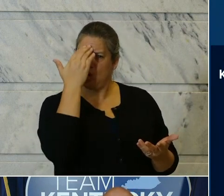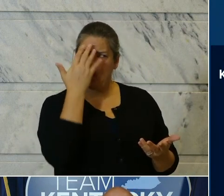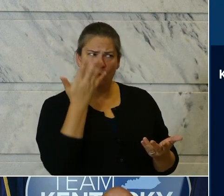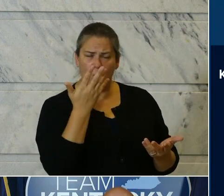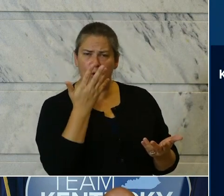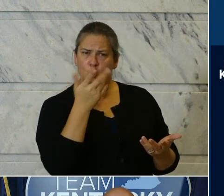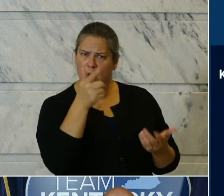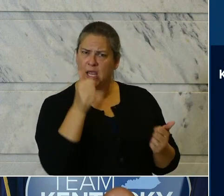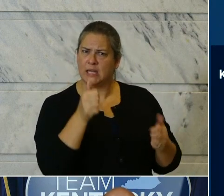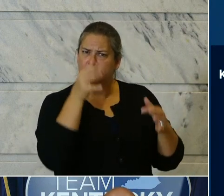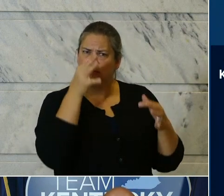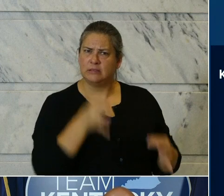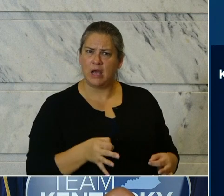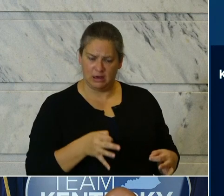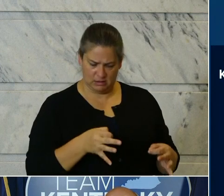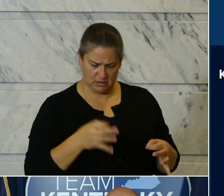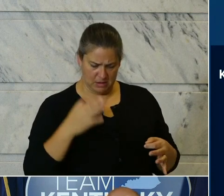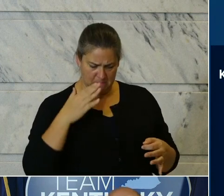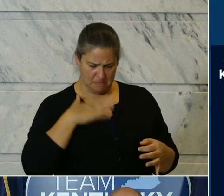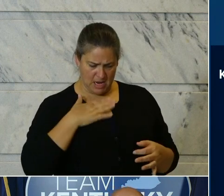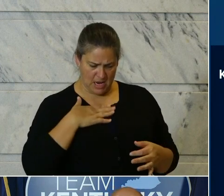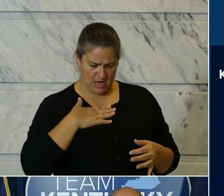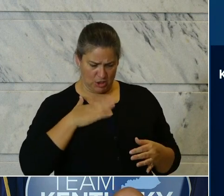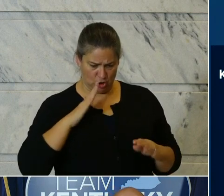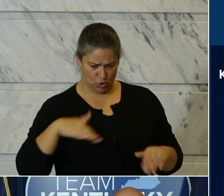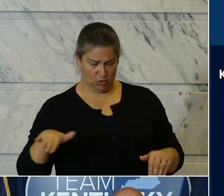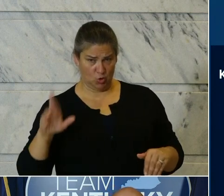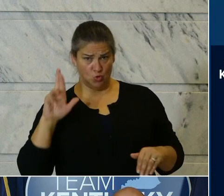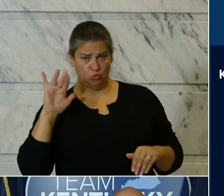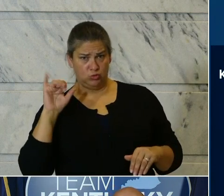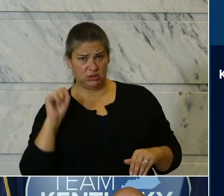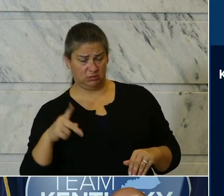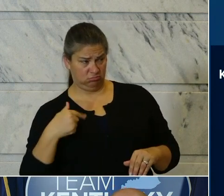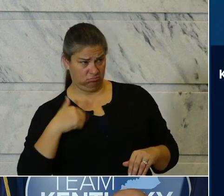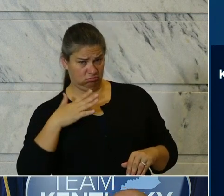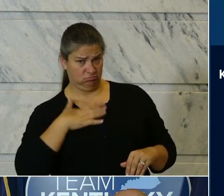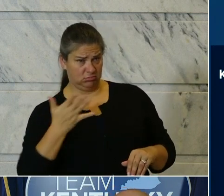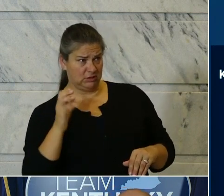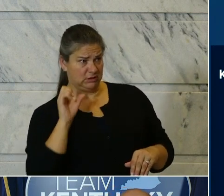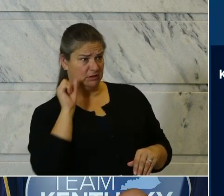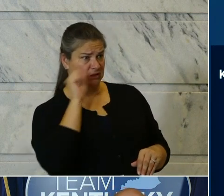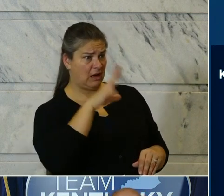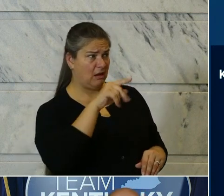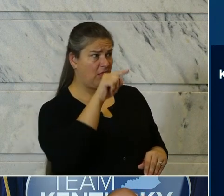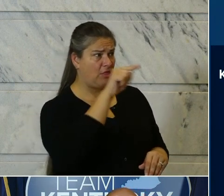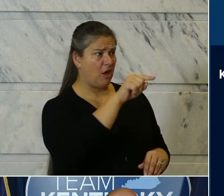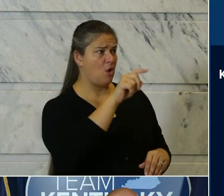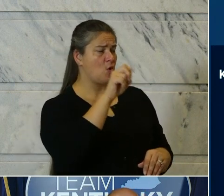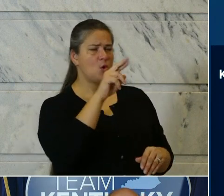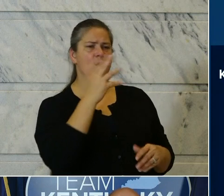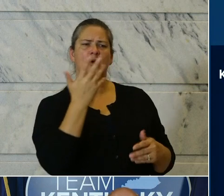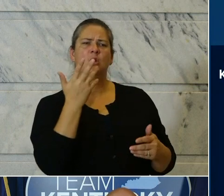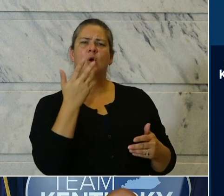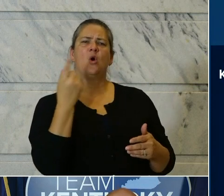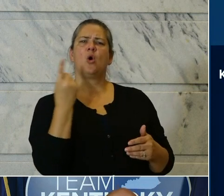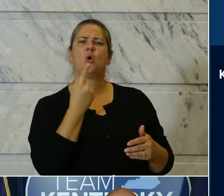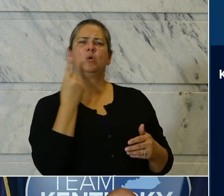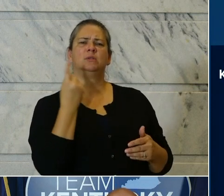WANT TO KNOW IS- DISEASE AND HAVE SCHOOL SO YOU CAN MAKE AN INFORMED DECISION FOR YOUR RISK BENEFIT ANALYSIS. FOR SENDING